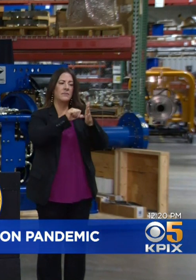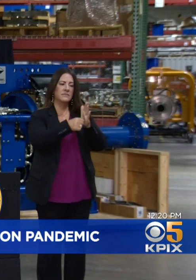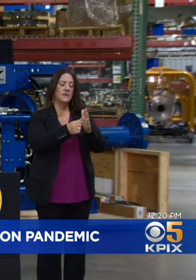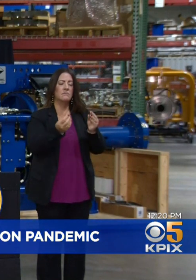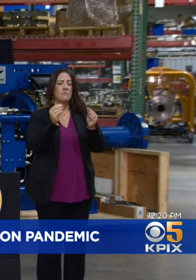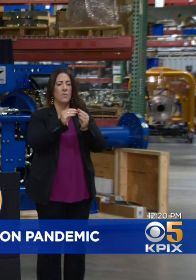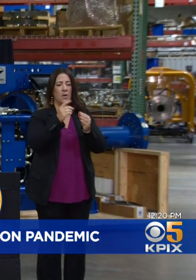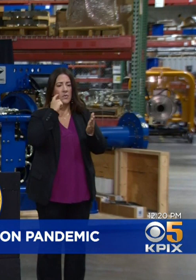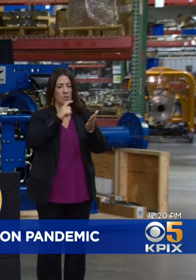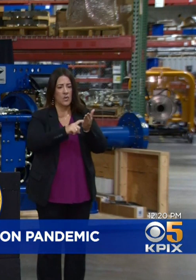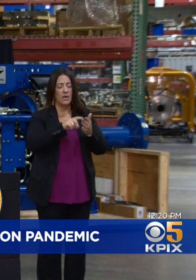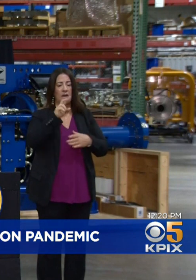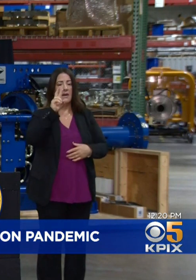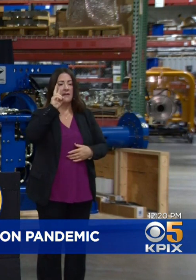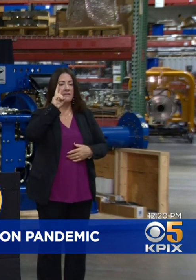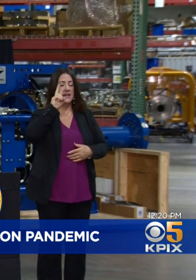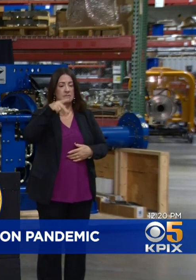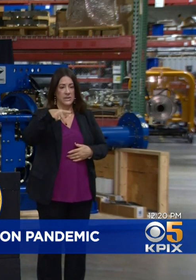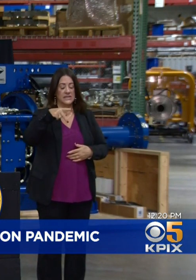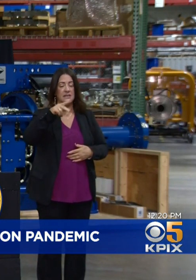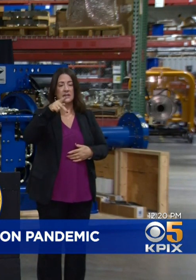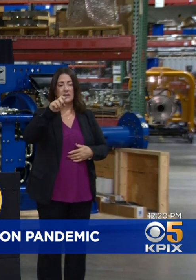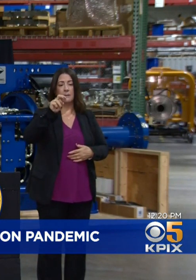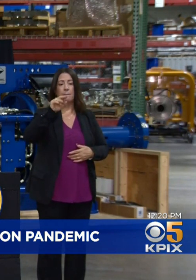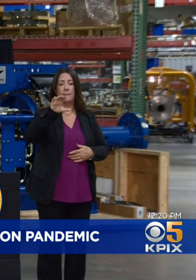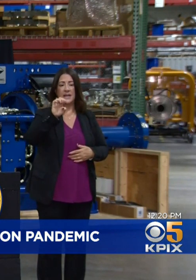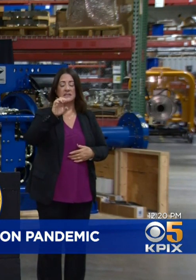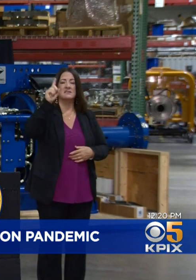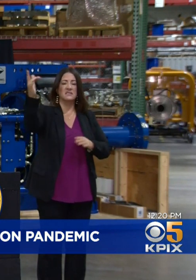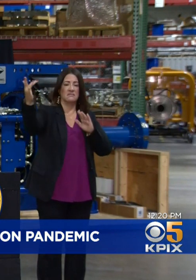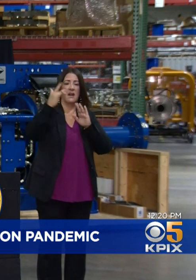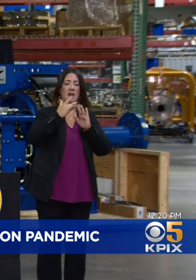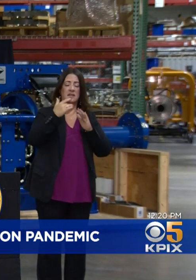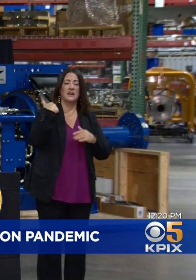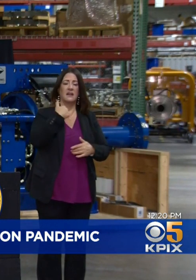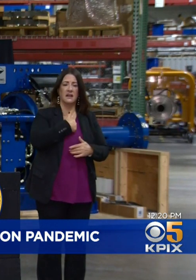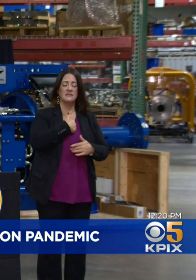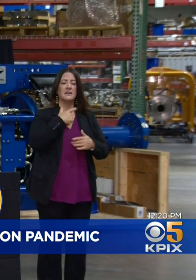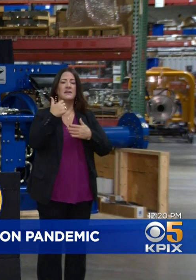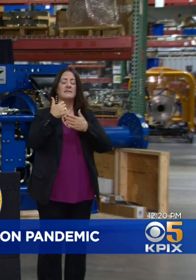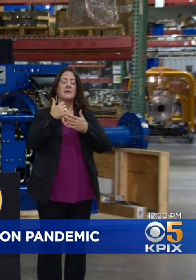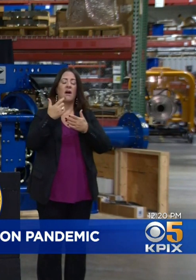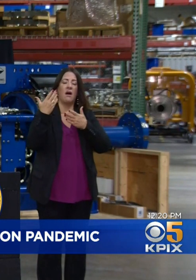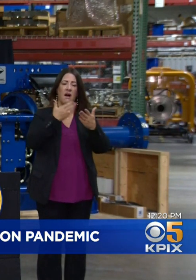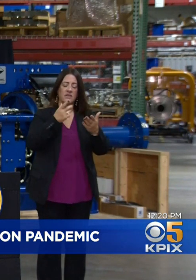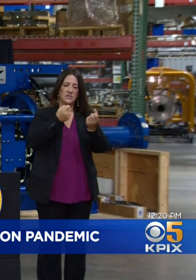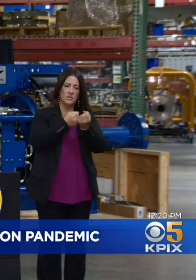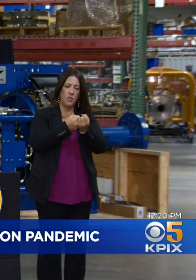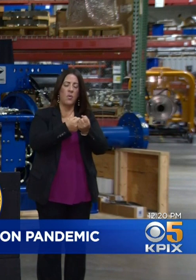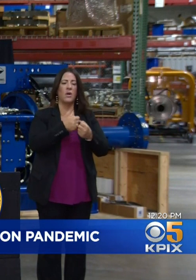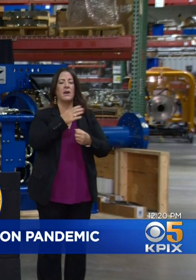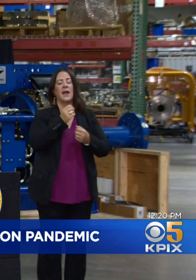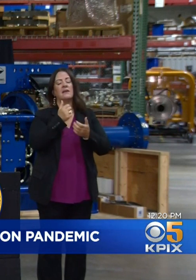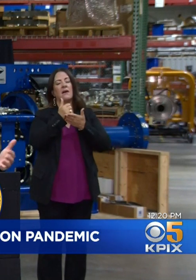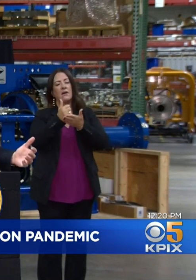EFFORTS THAT WE WANTED TO UPDATE YOU ON TODAY. WE CONTINUE TO PRESS EVEN MORE EFFORTS.